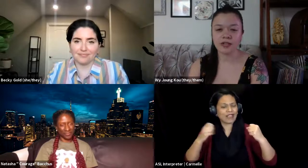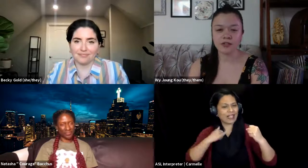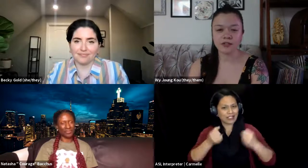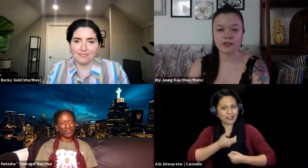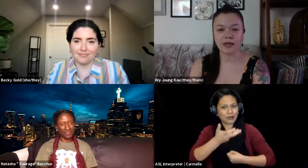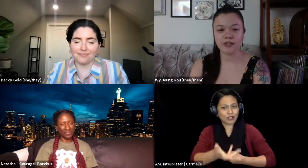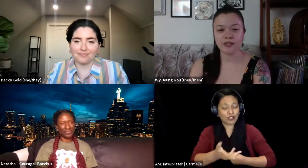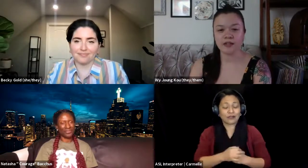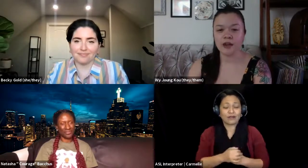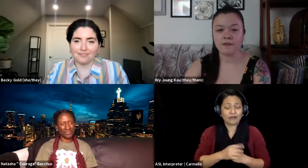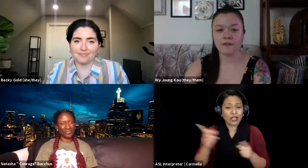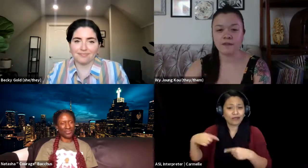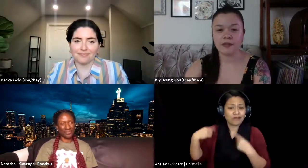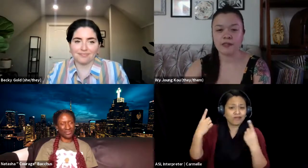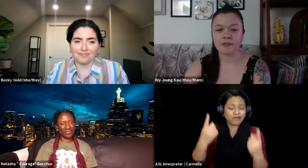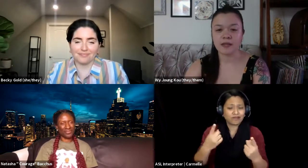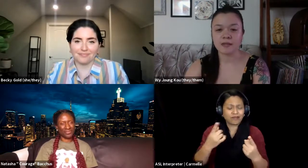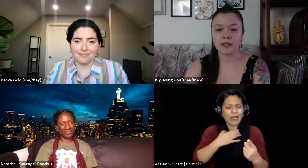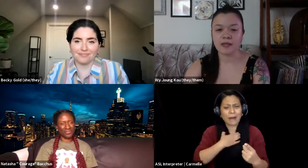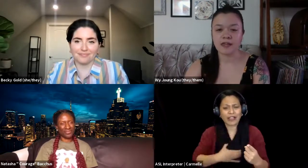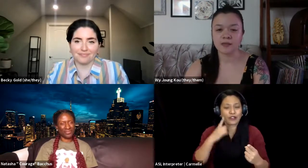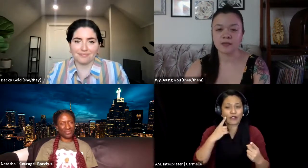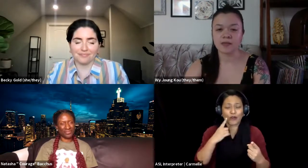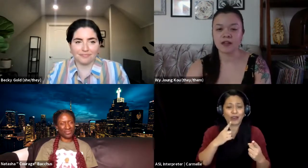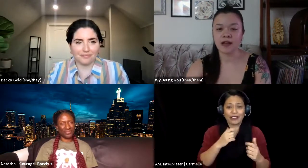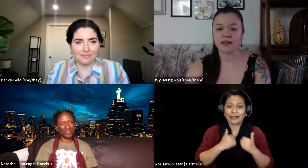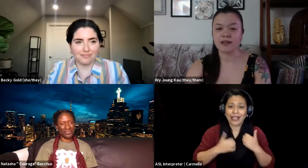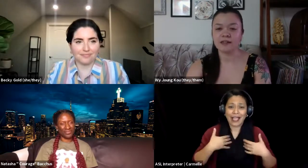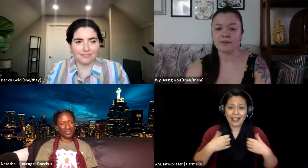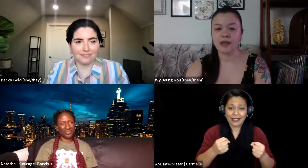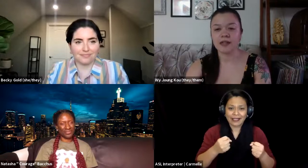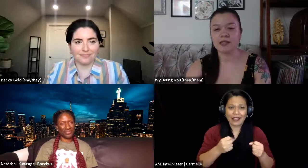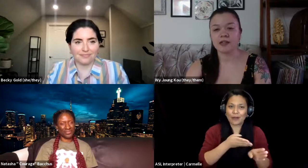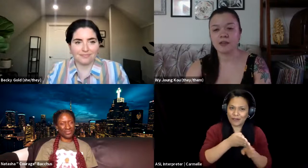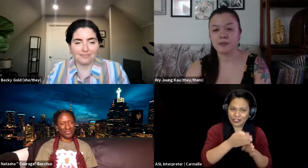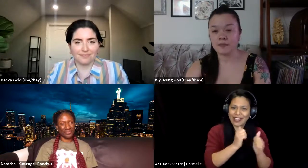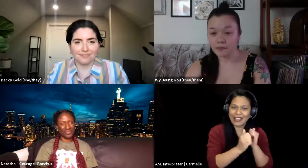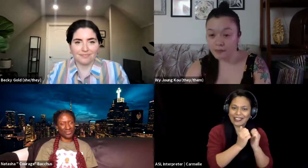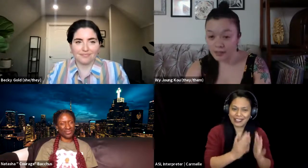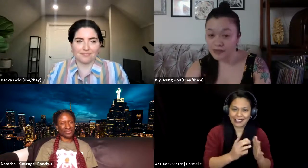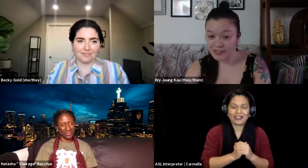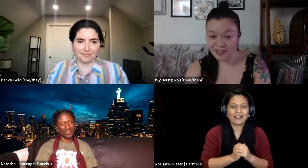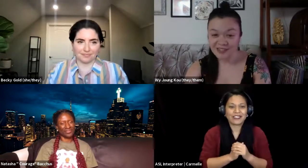nurtured passion for fitness by competing as a professional athlete and securing metal positions